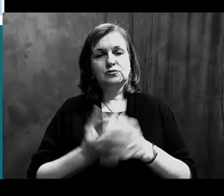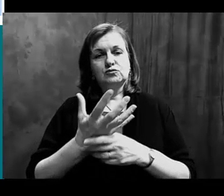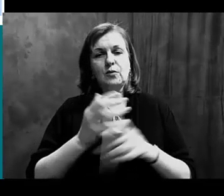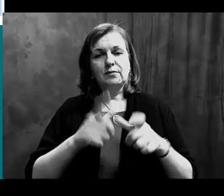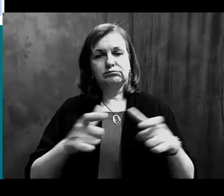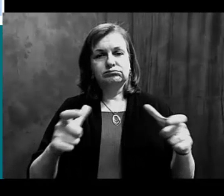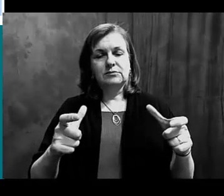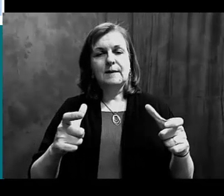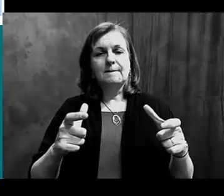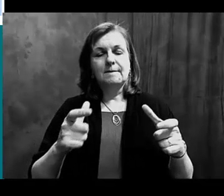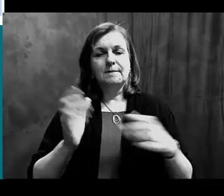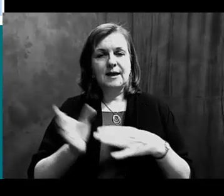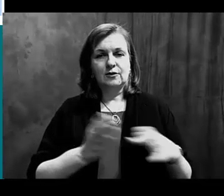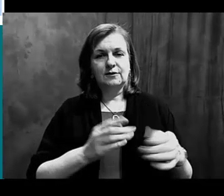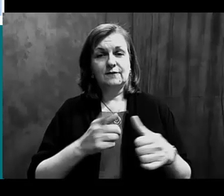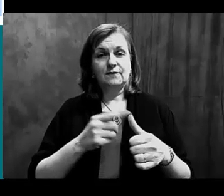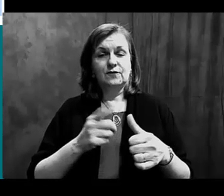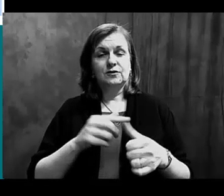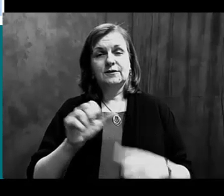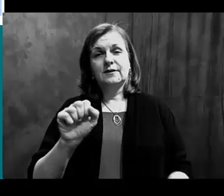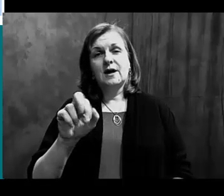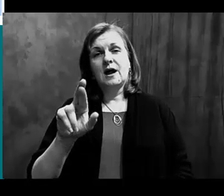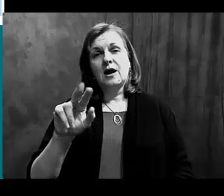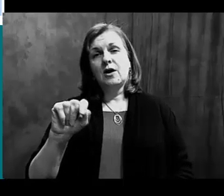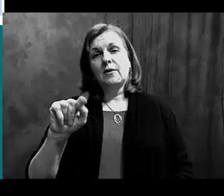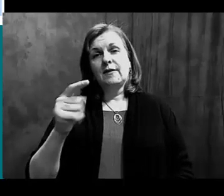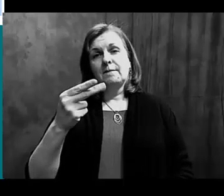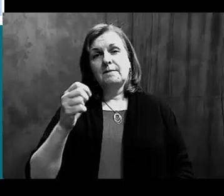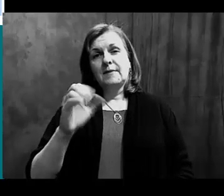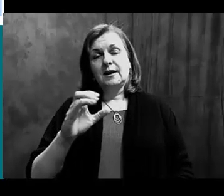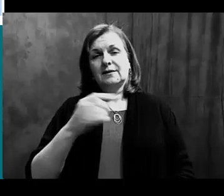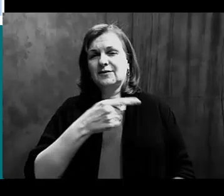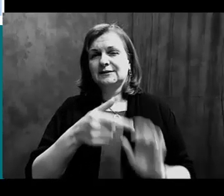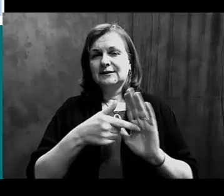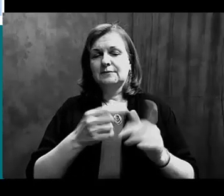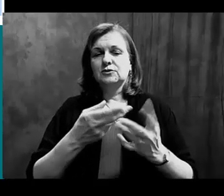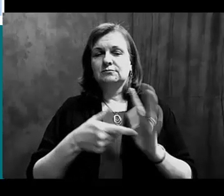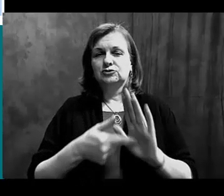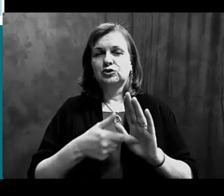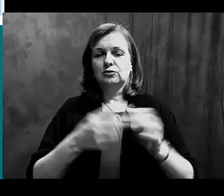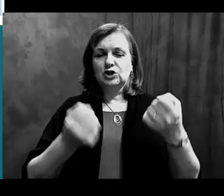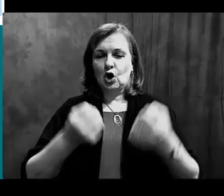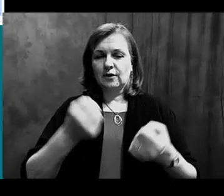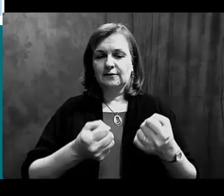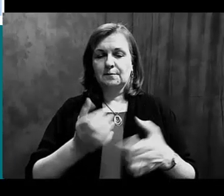we have arithmetic and so if we look at our car example here it showing us that